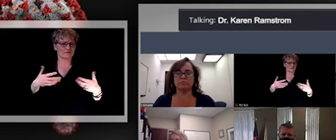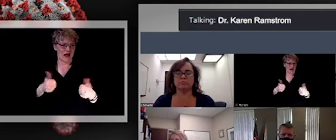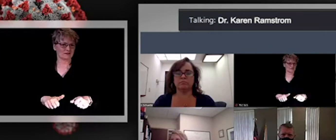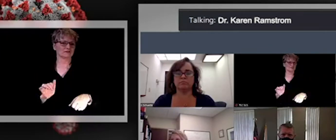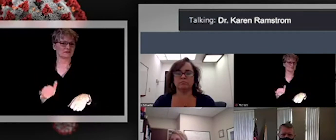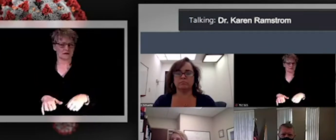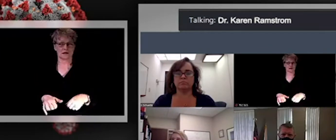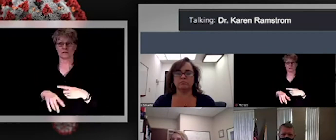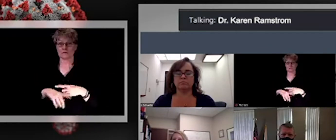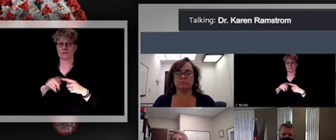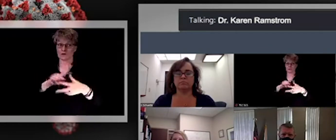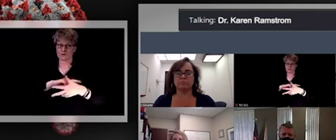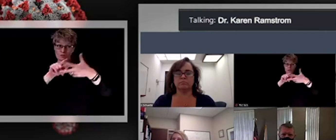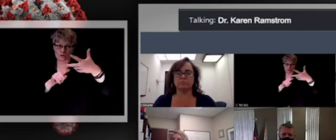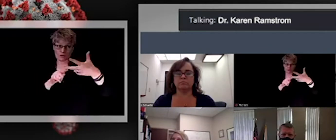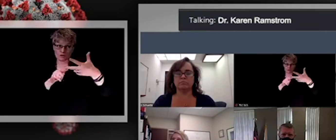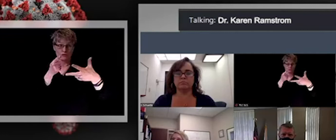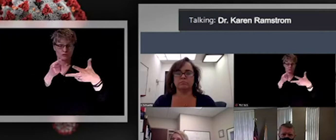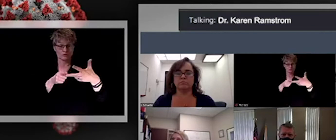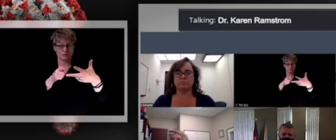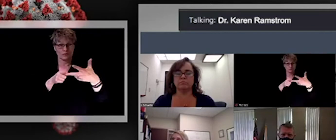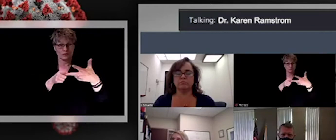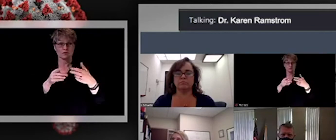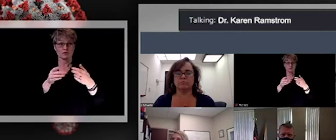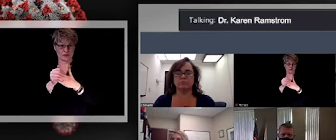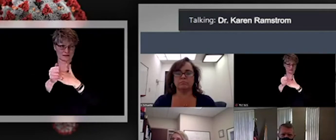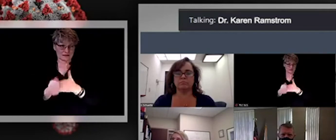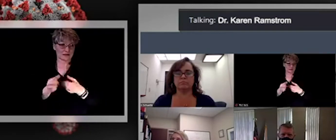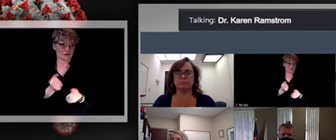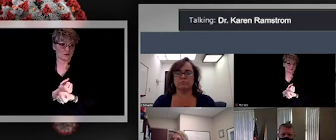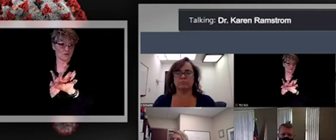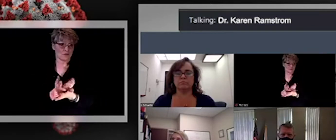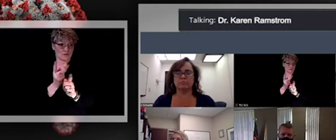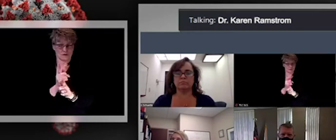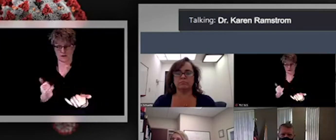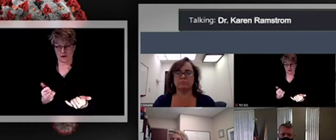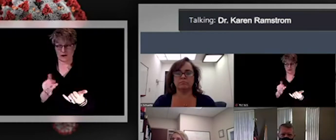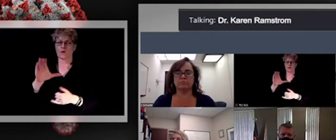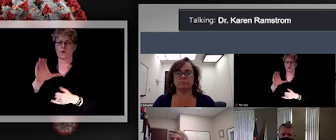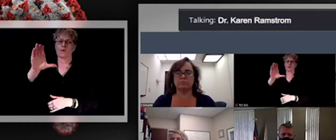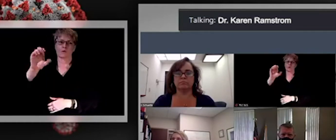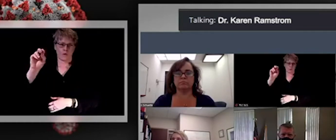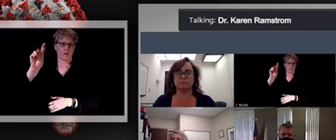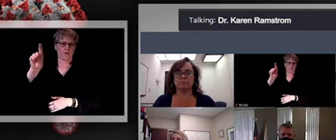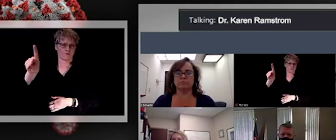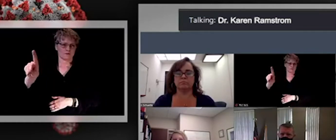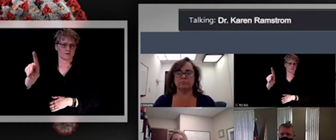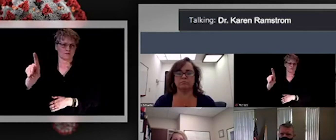So, all that information will be provided in writing later today or tomorrow. I'm happy